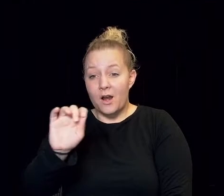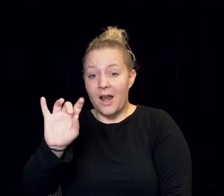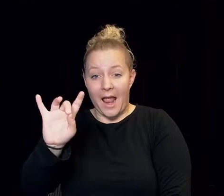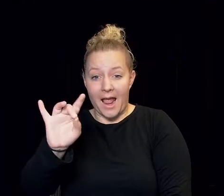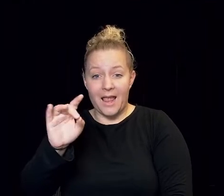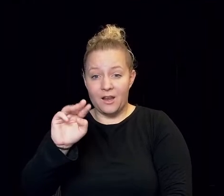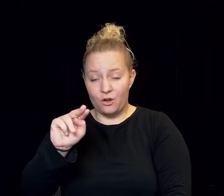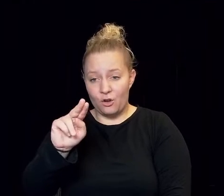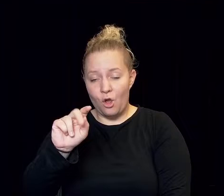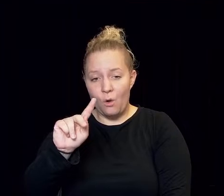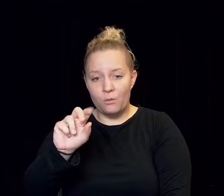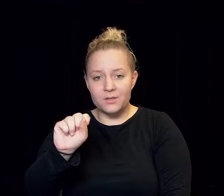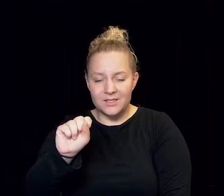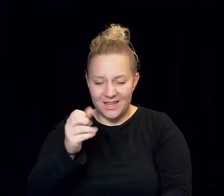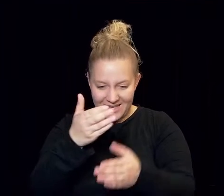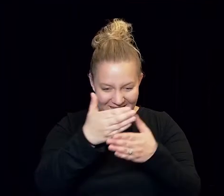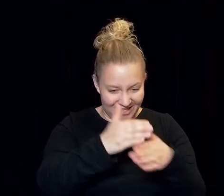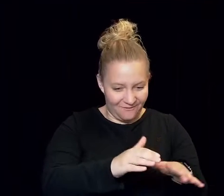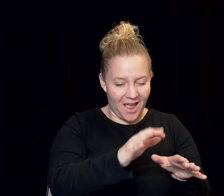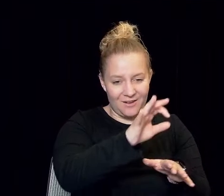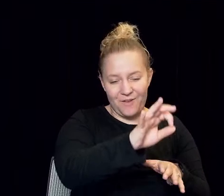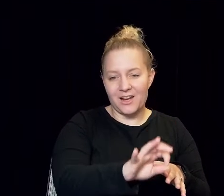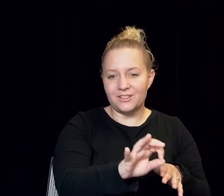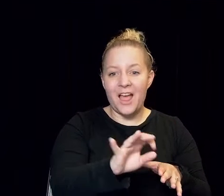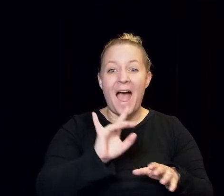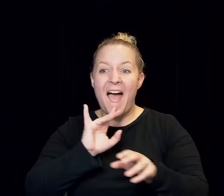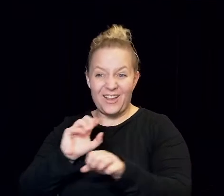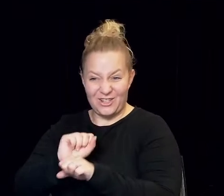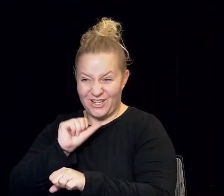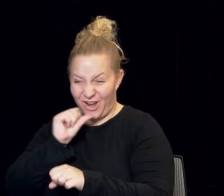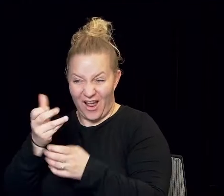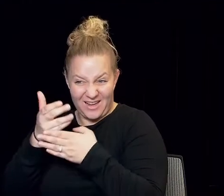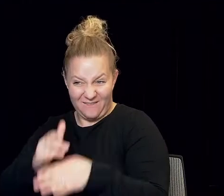actually dividing fractions today. We are just looking at the visuals. So,